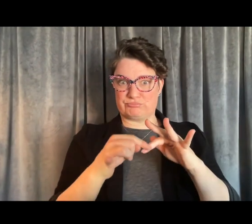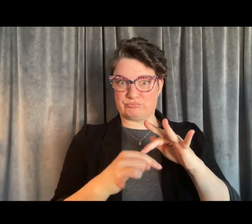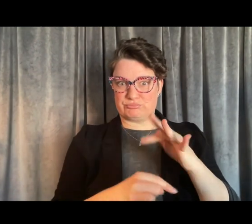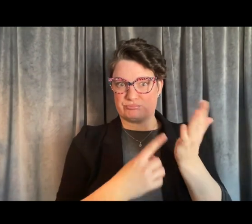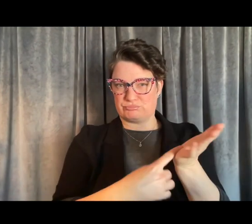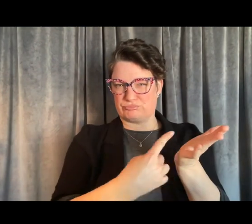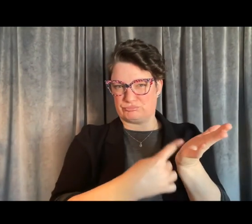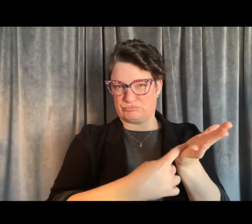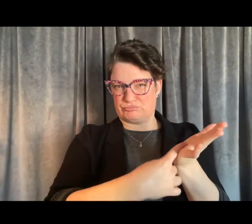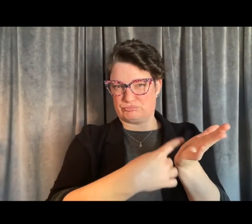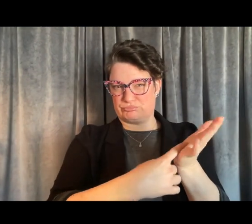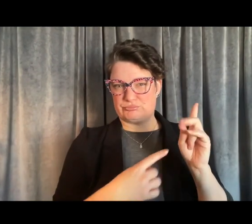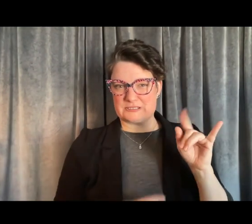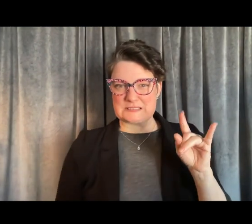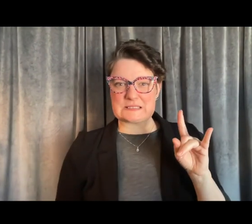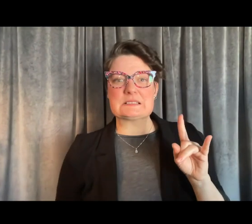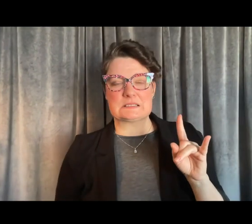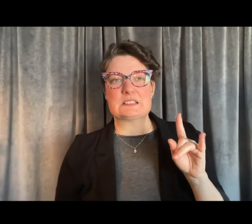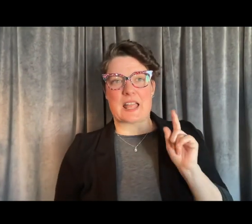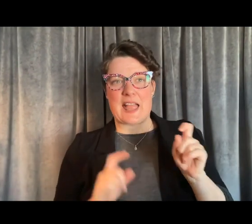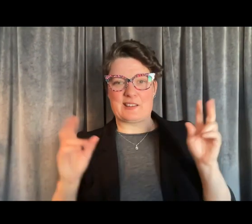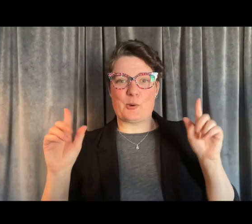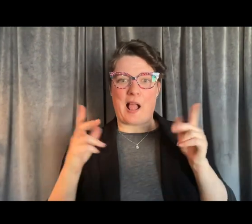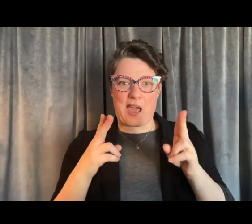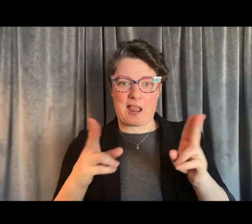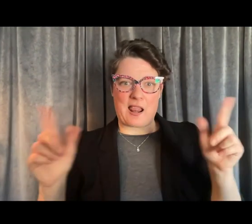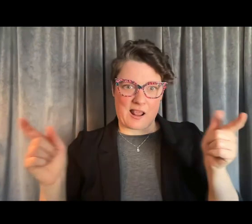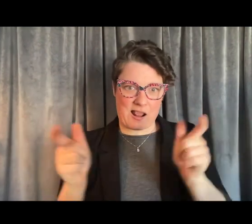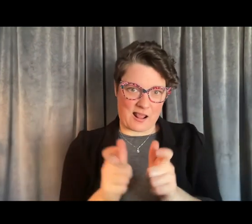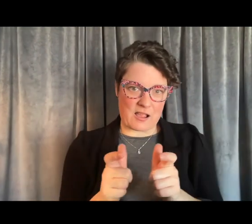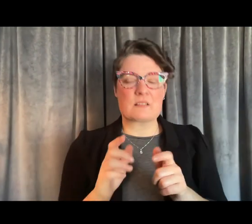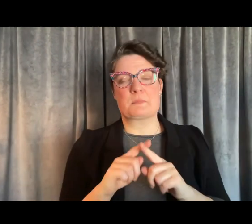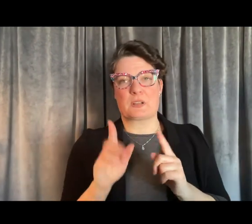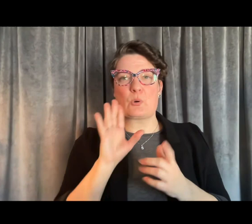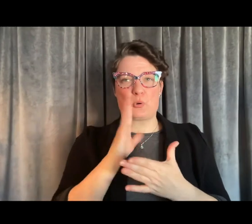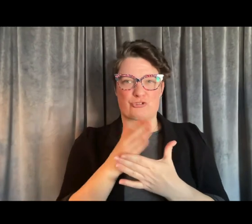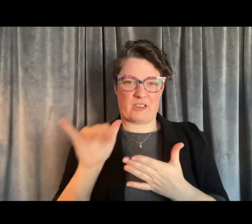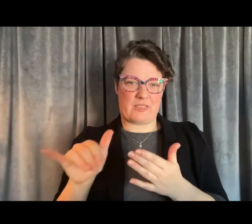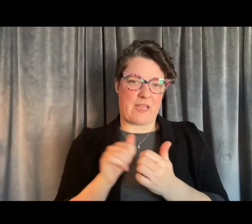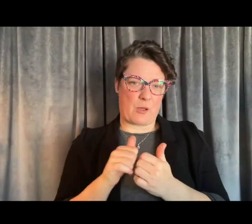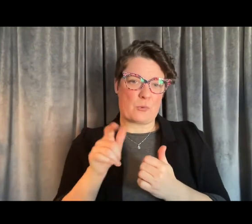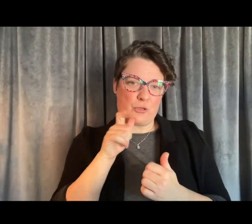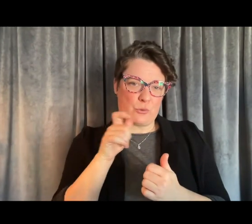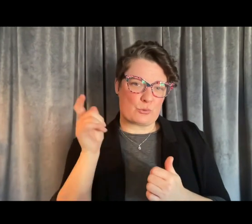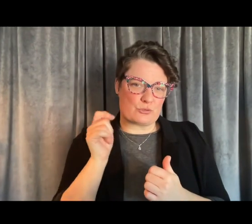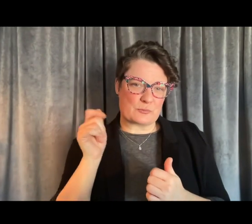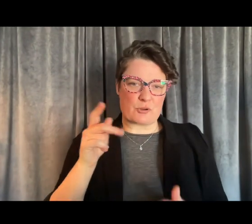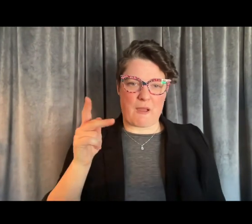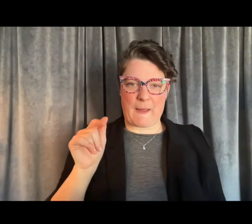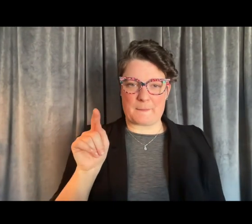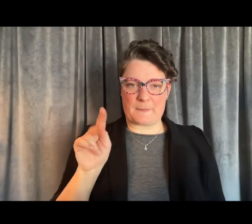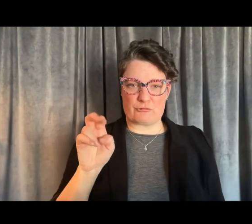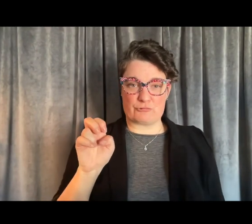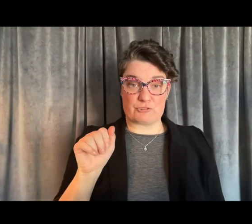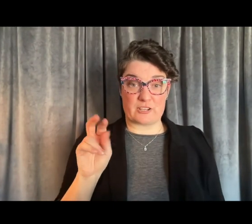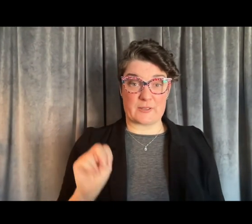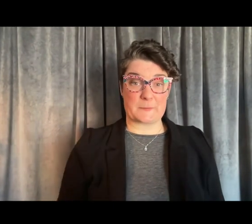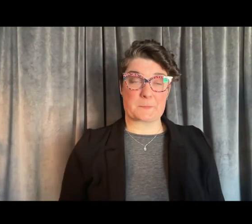We had a nice long conversation and it had to be edited down a lot. So we'll share that with our Patreon folks as well.